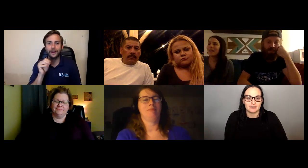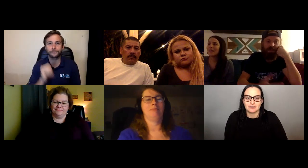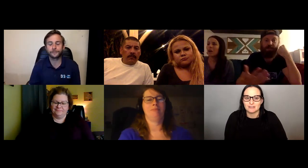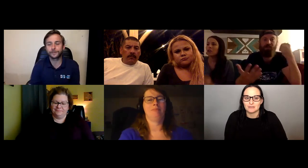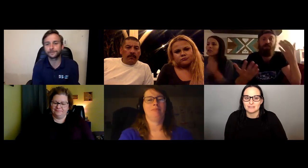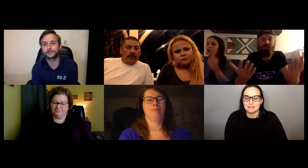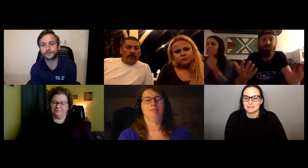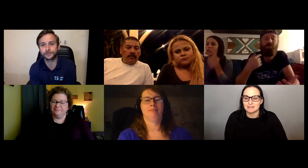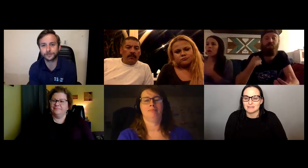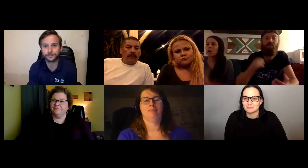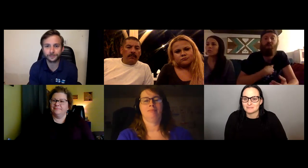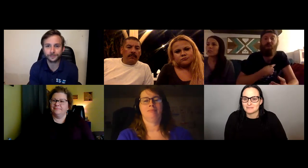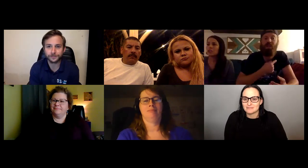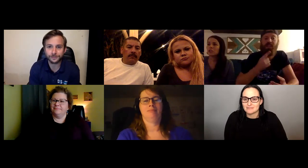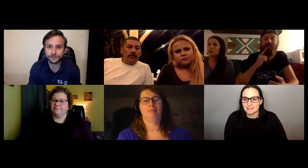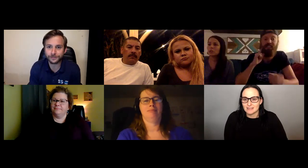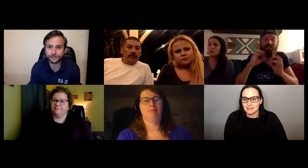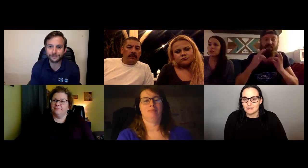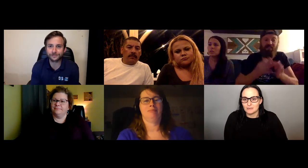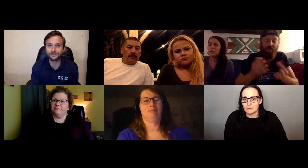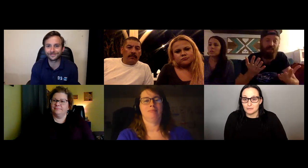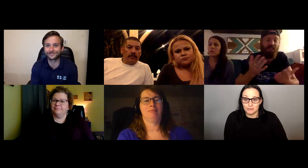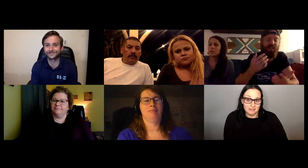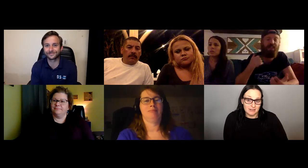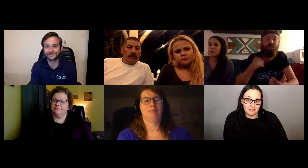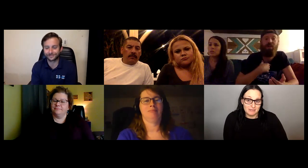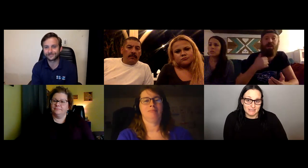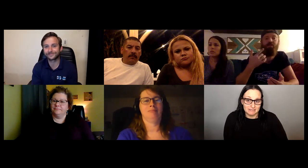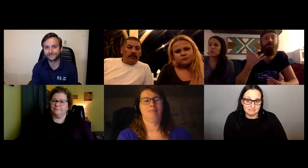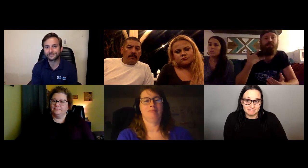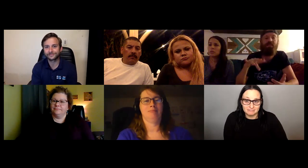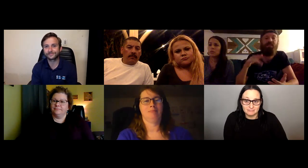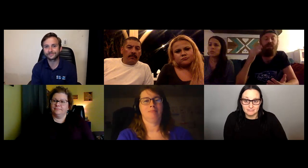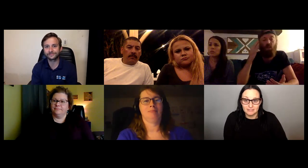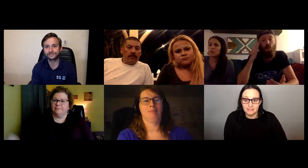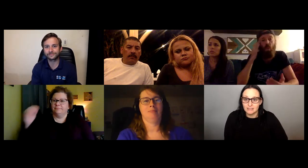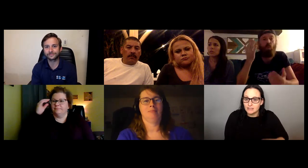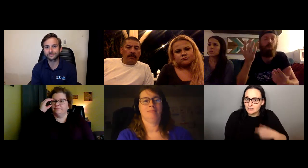let's start with damian